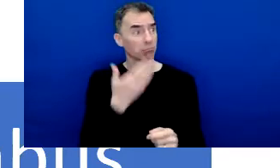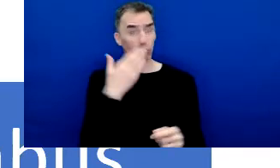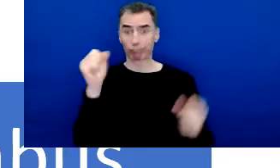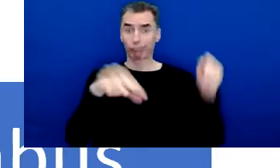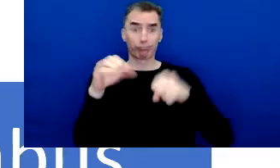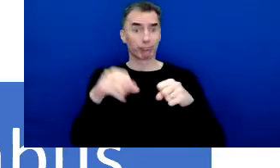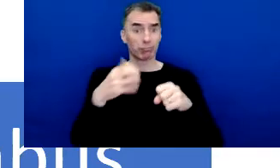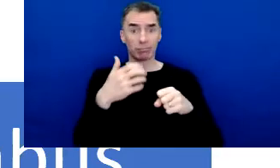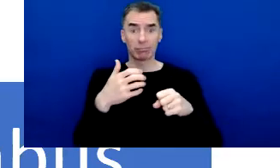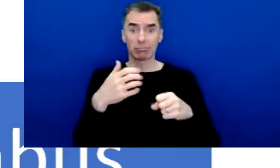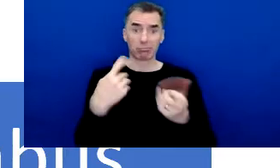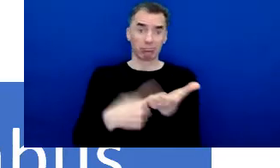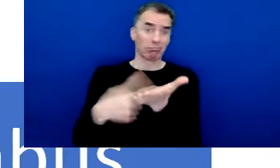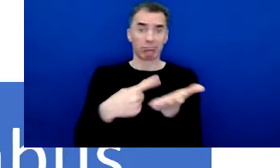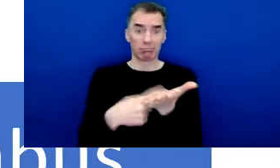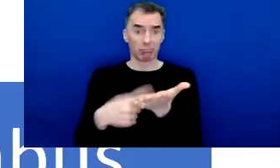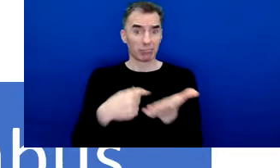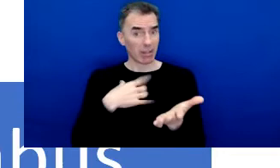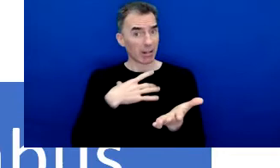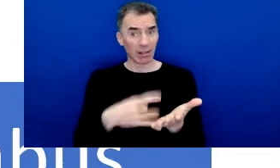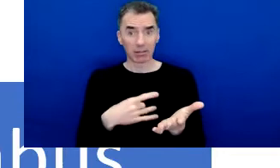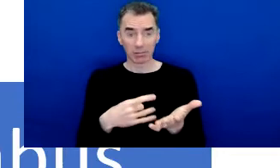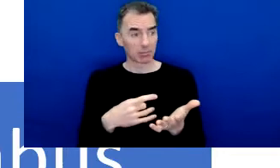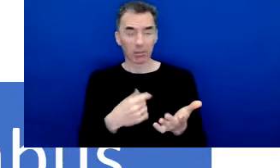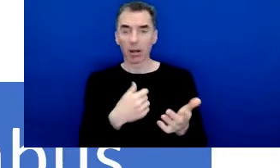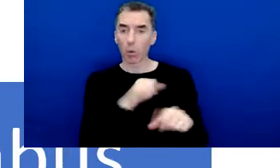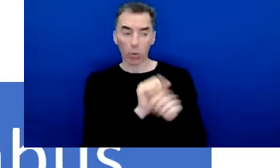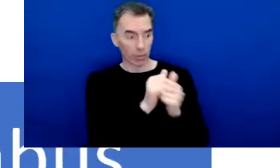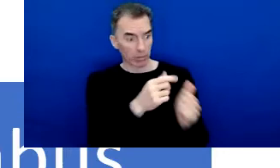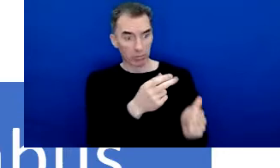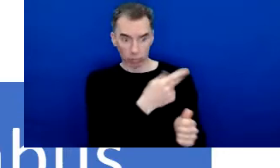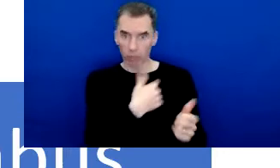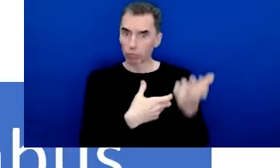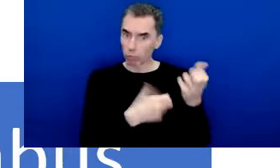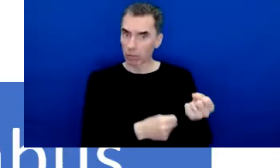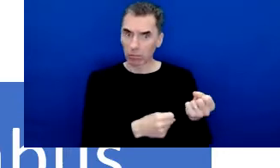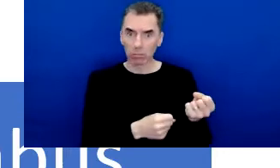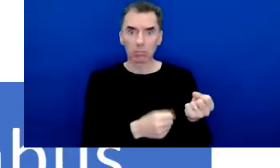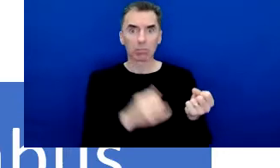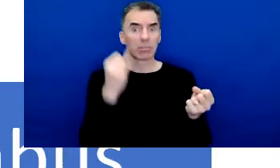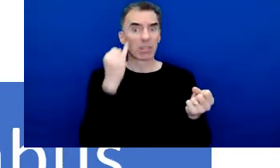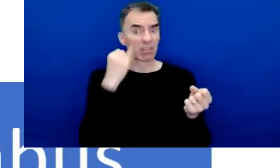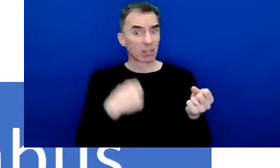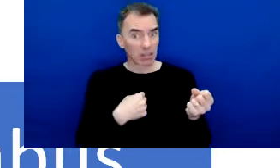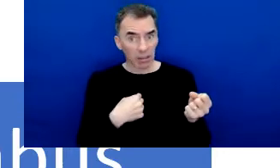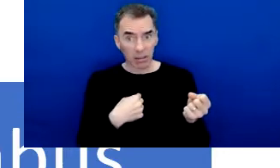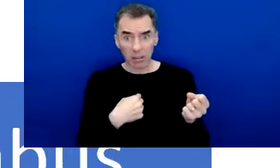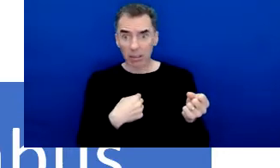and I love that I'm doing it with colleagues that I trust. And if I'm not 100% and they're letting me know